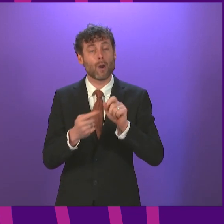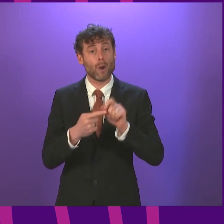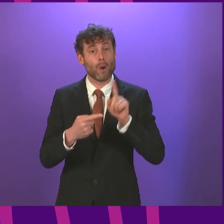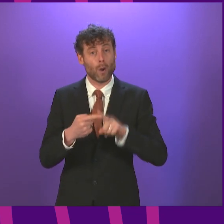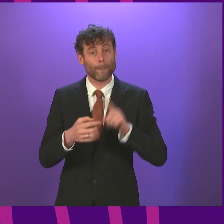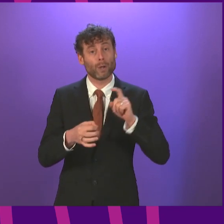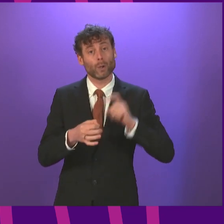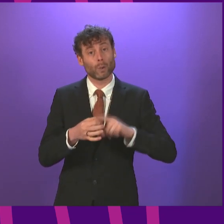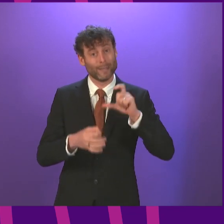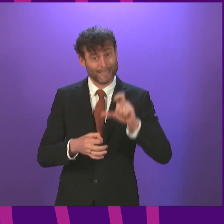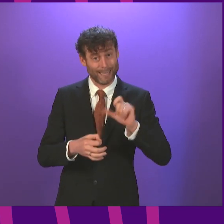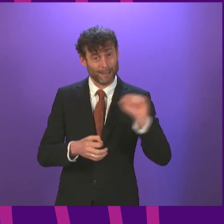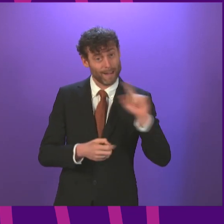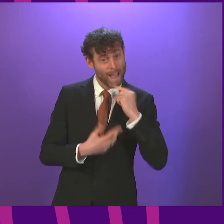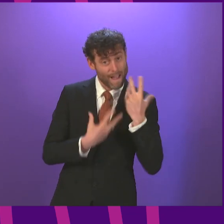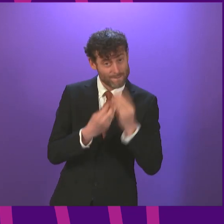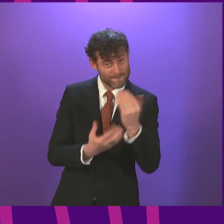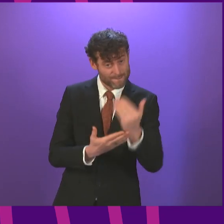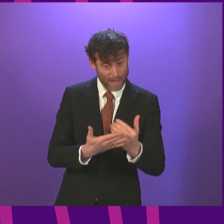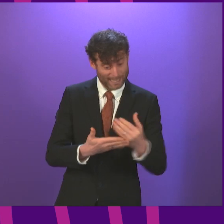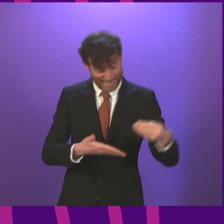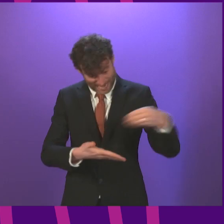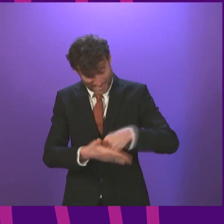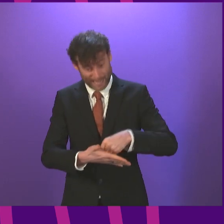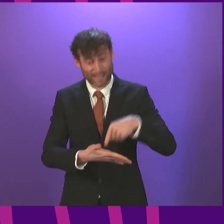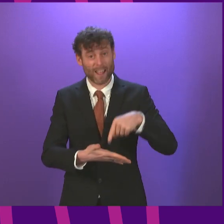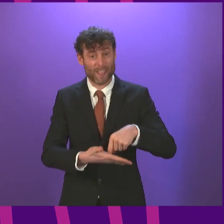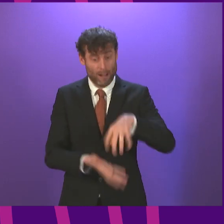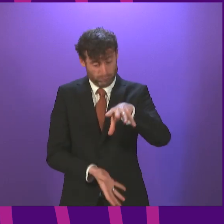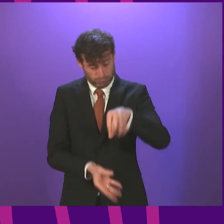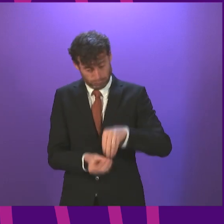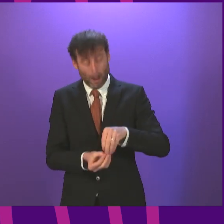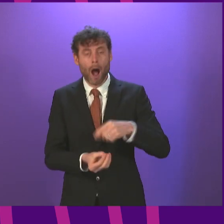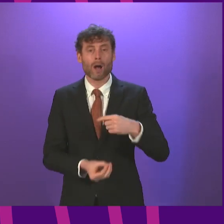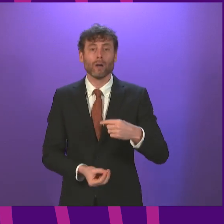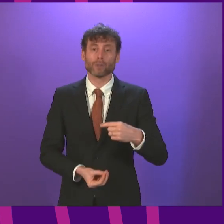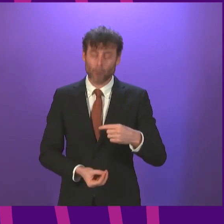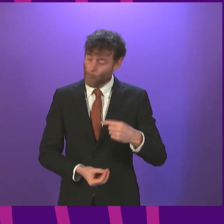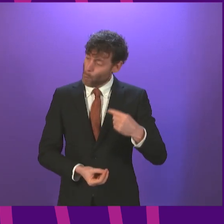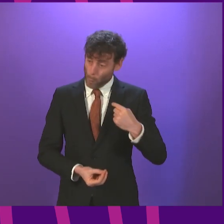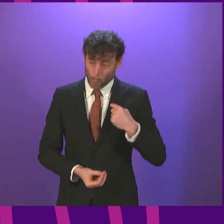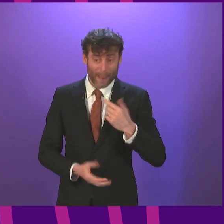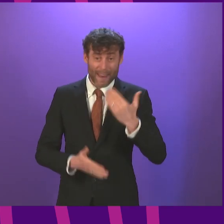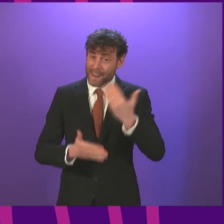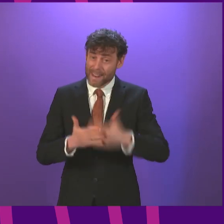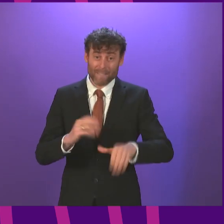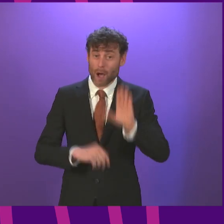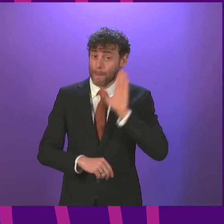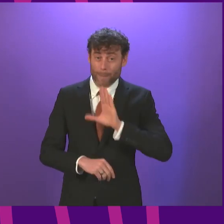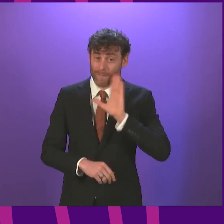on. We are taking the issues really seriously, and in unprecedented fashion—not just for